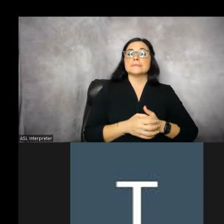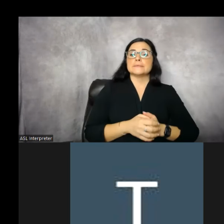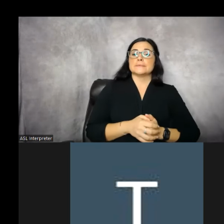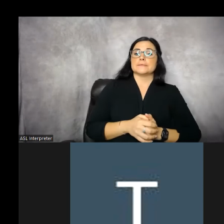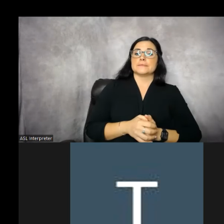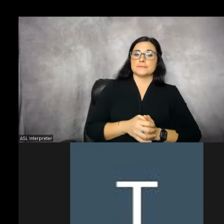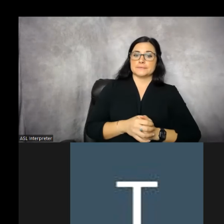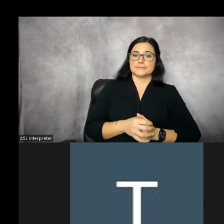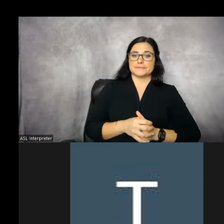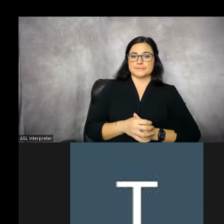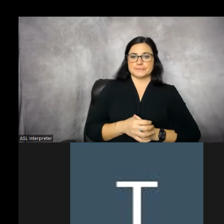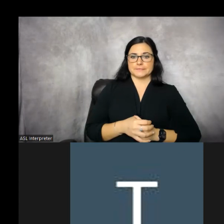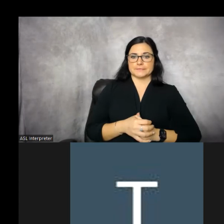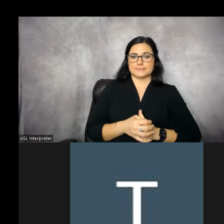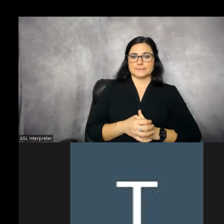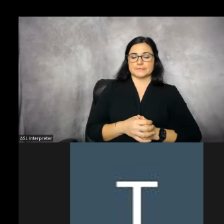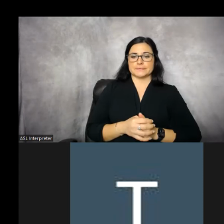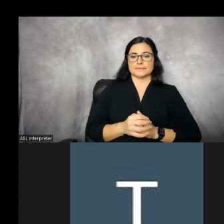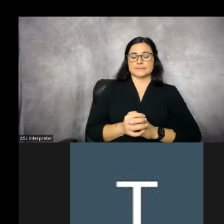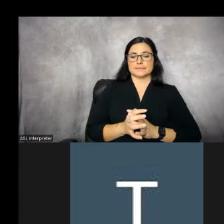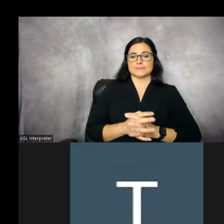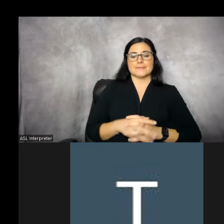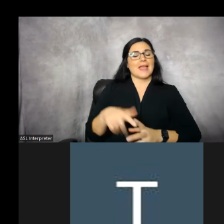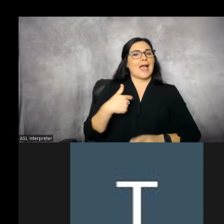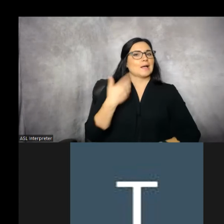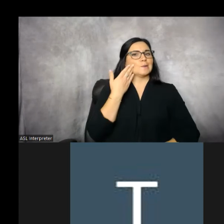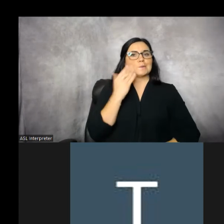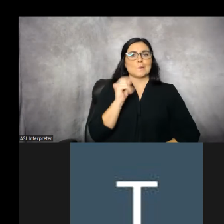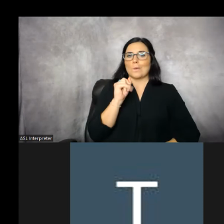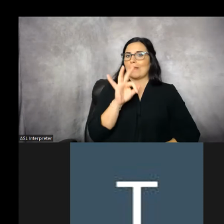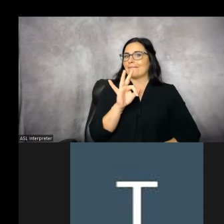And I don't know that we're going to go down that path in the CSU.